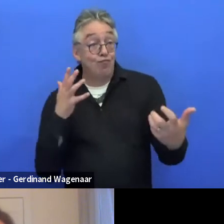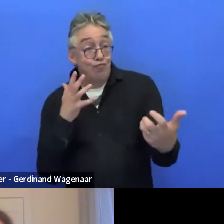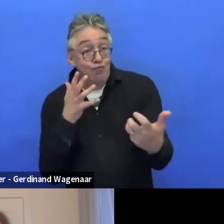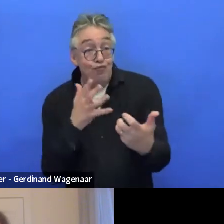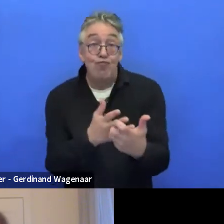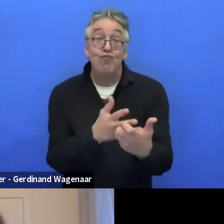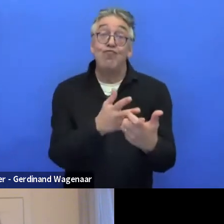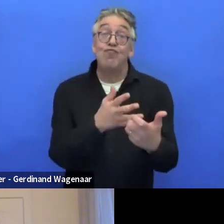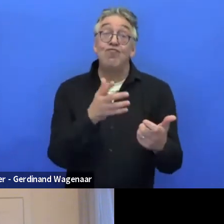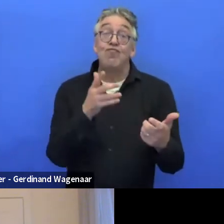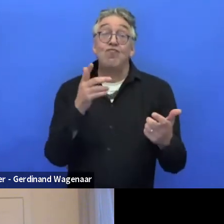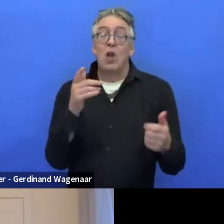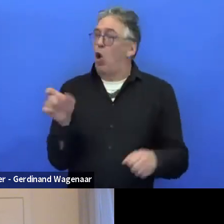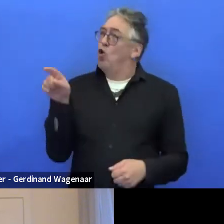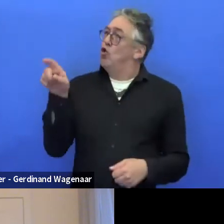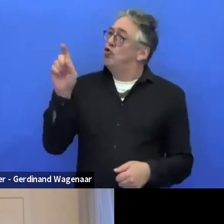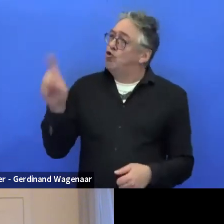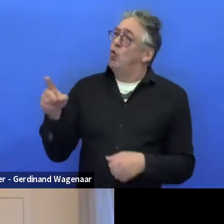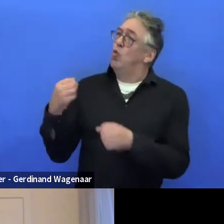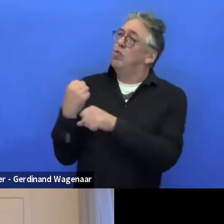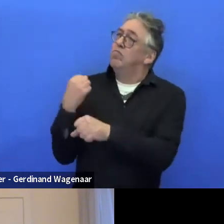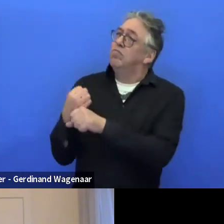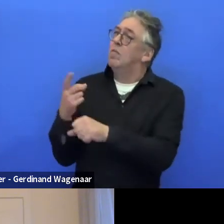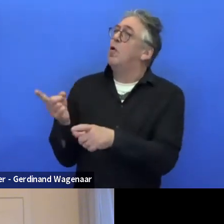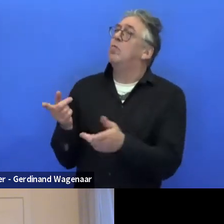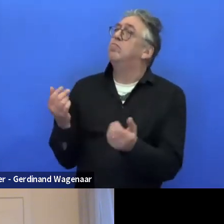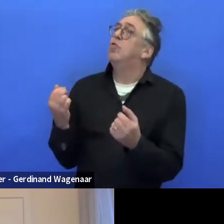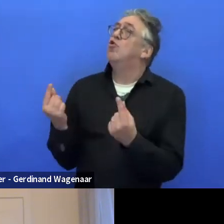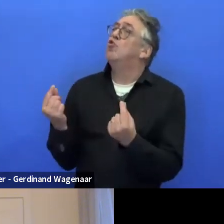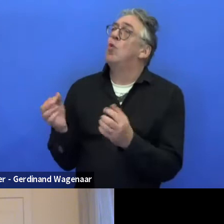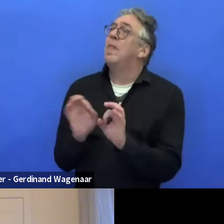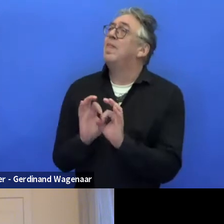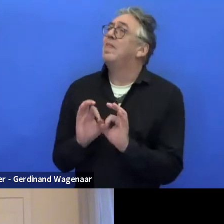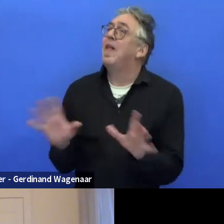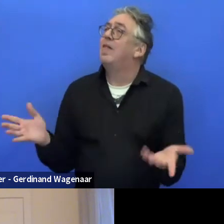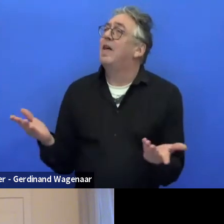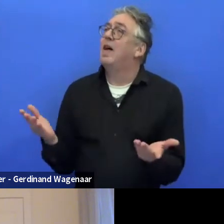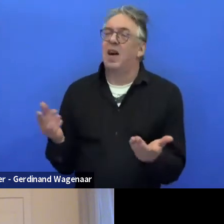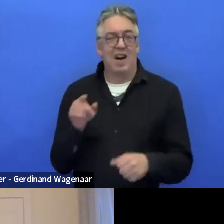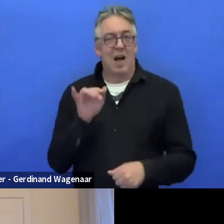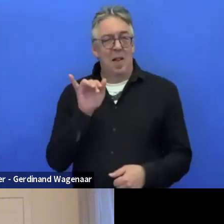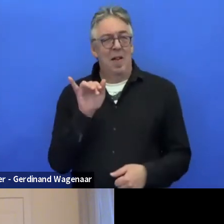or should be done from the EU administration so this is at the heart of what our office is about,